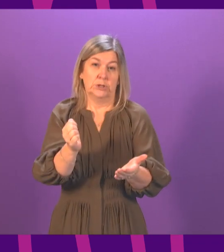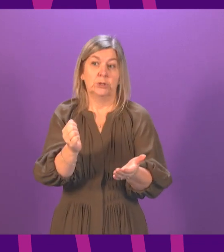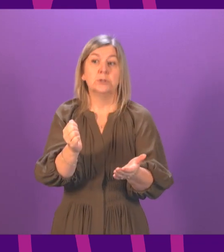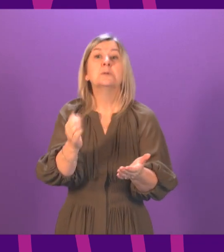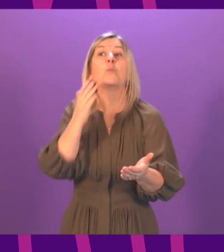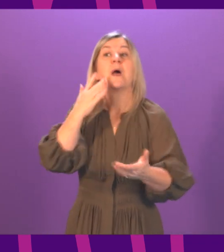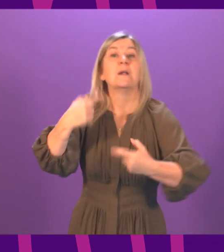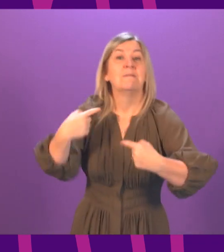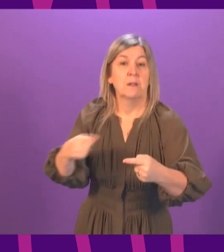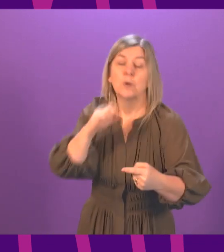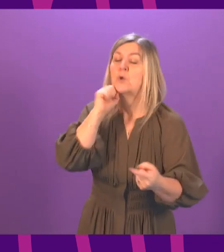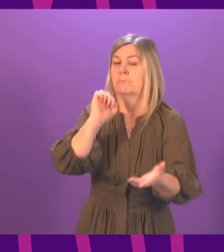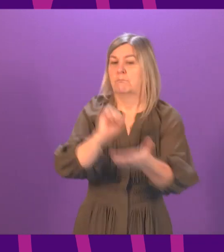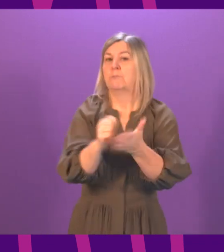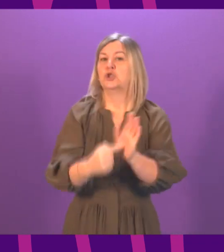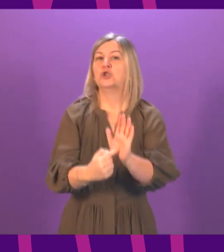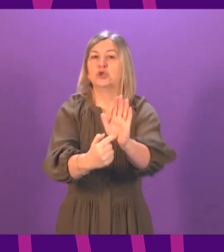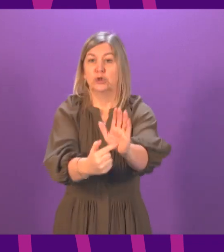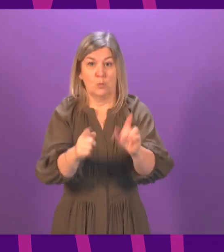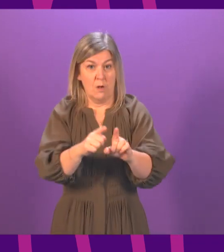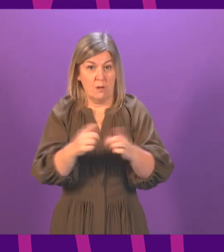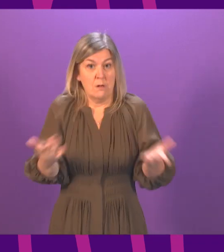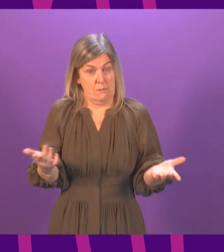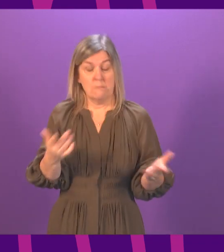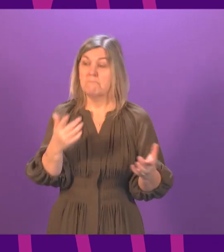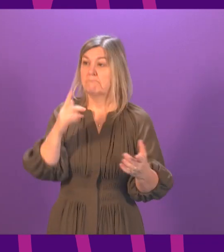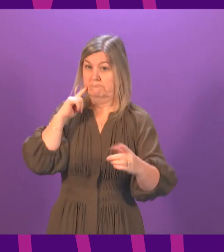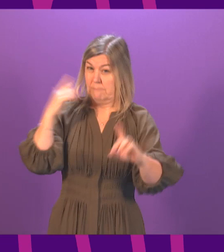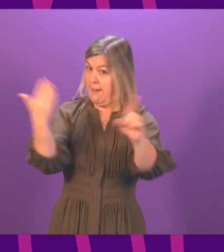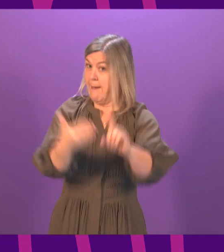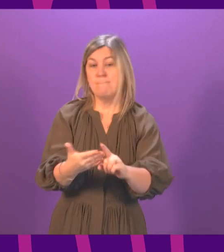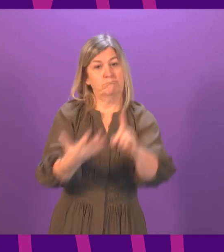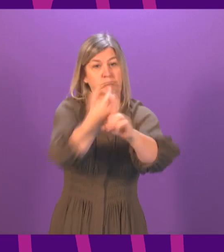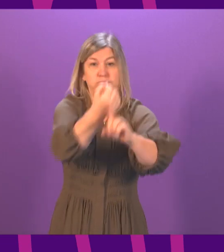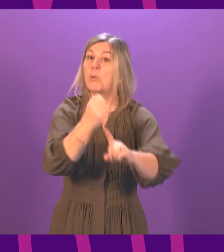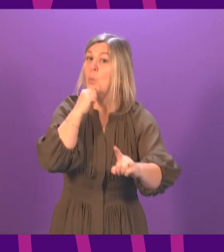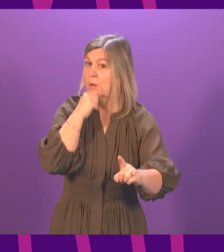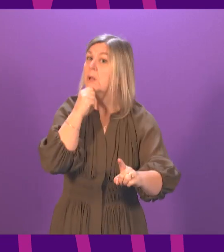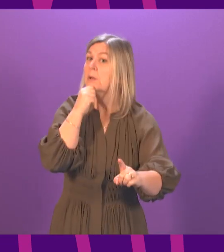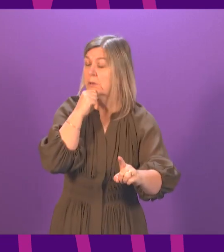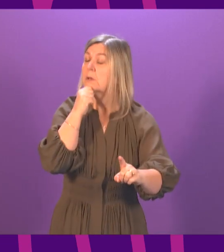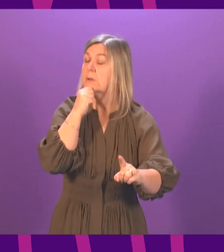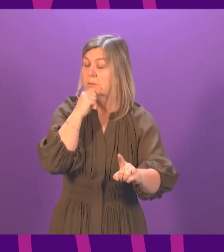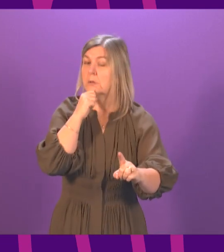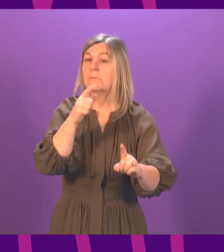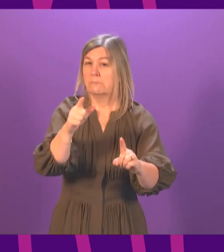as possible. That is well on track for meeting the target at the end of next week, although,